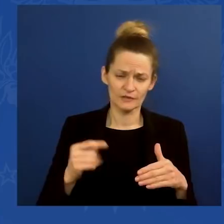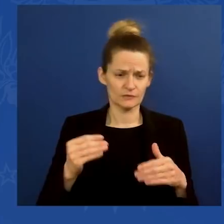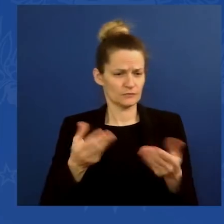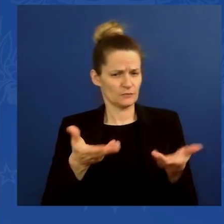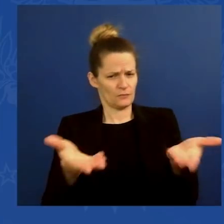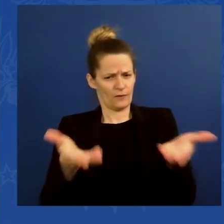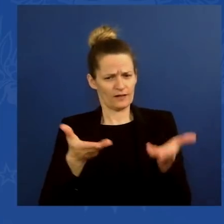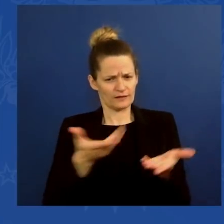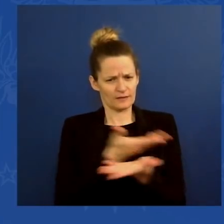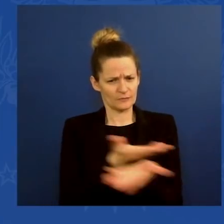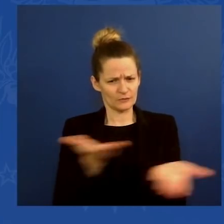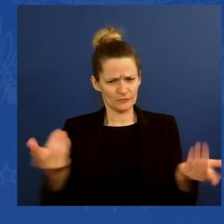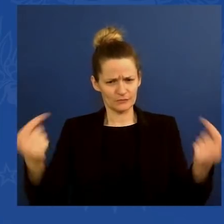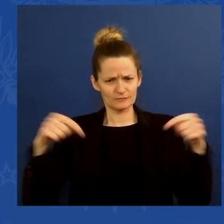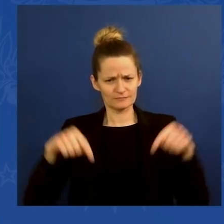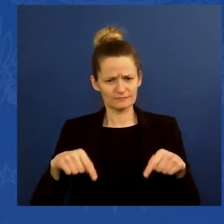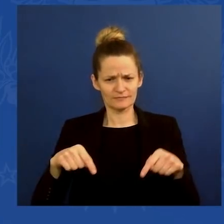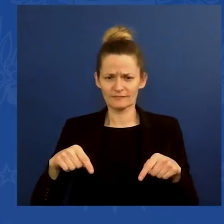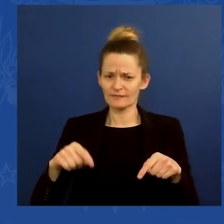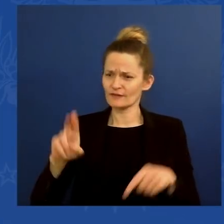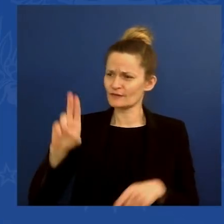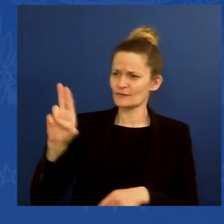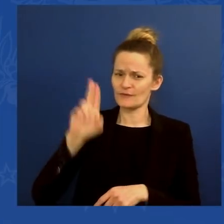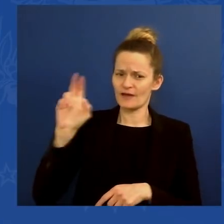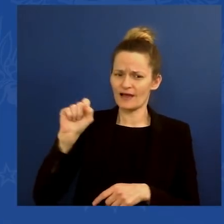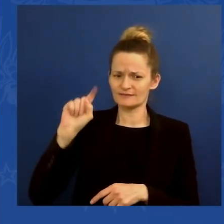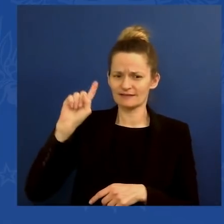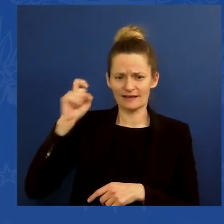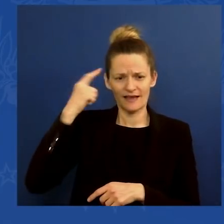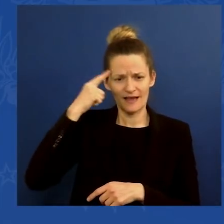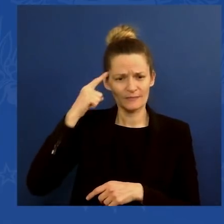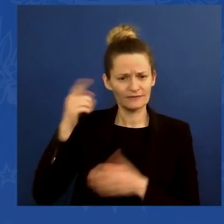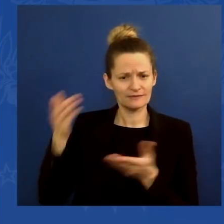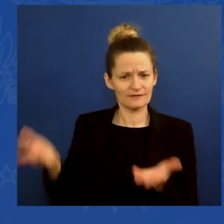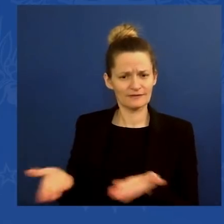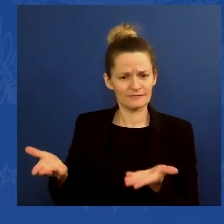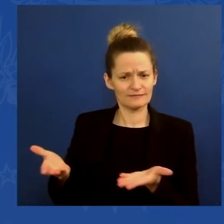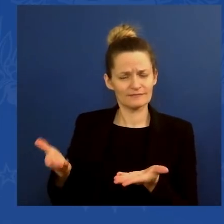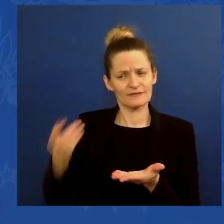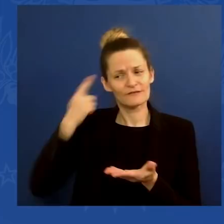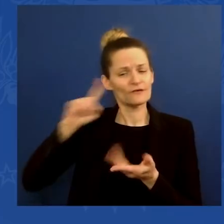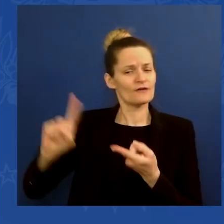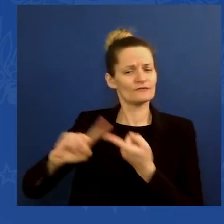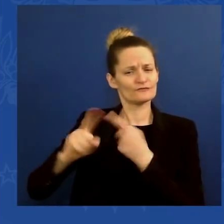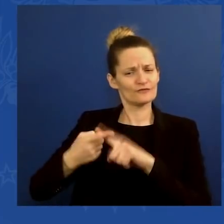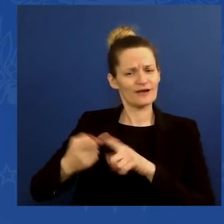to welcome you to the United States Capitol for our Friends of Ireland luncheon.